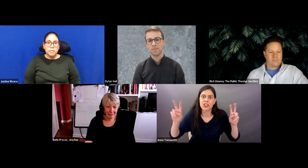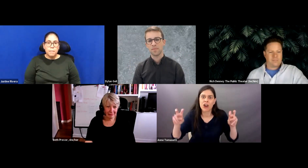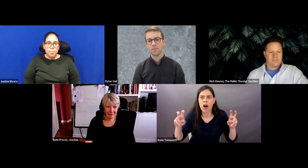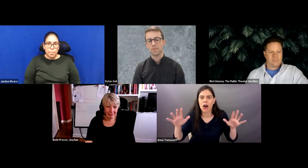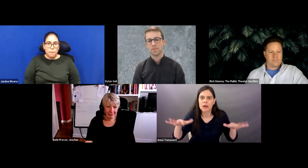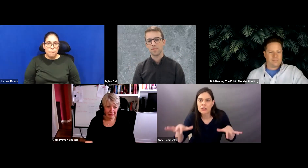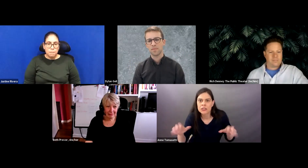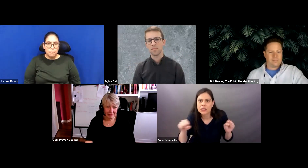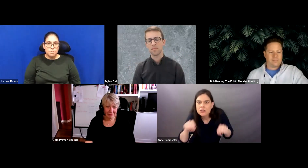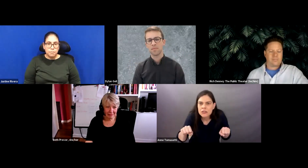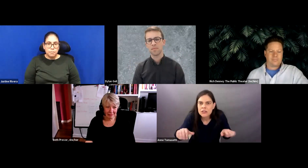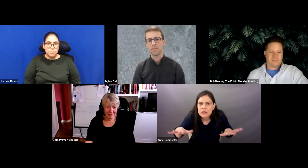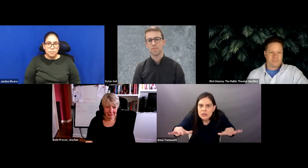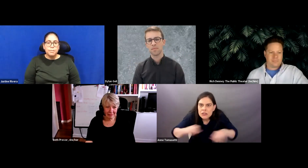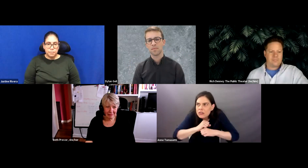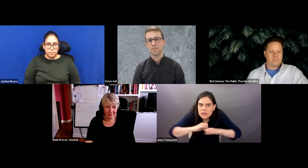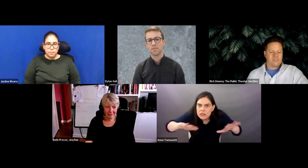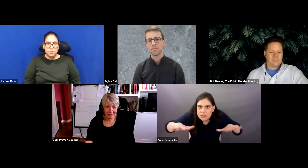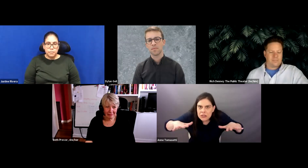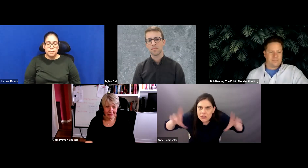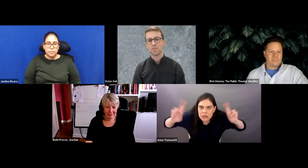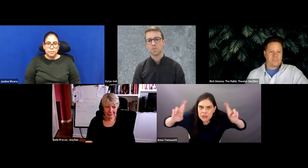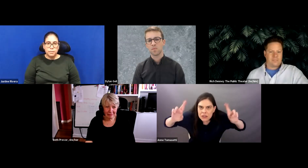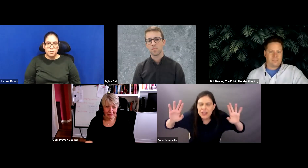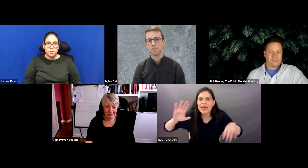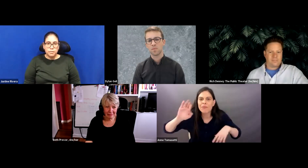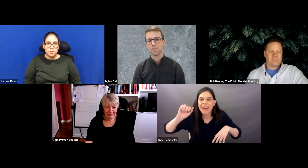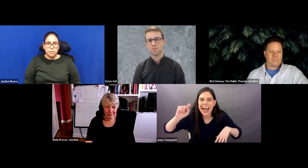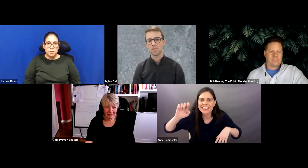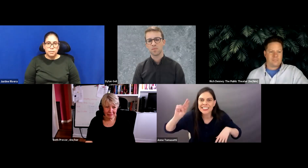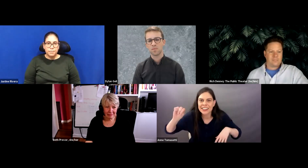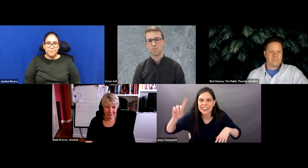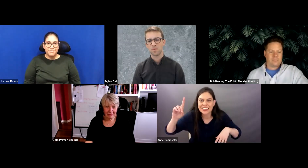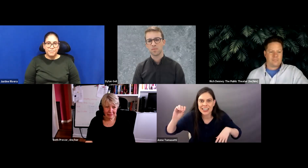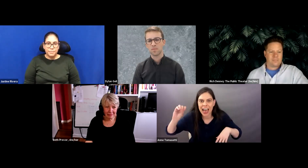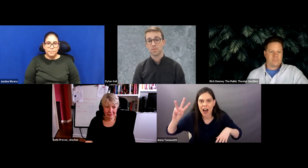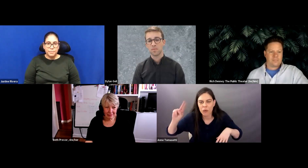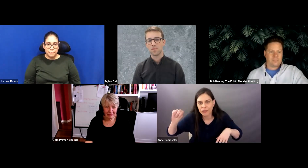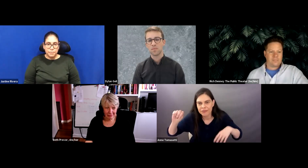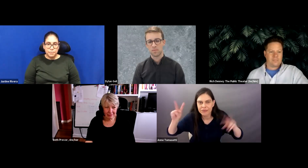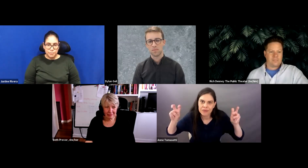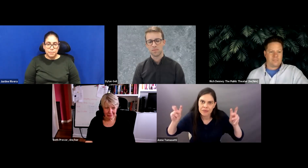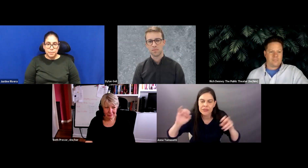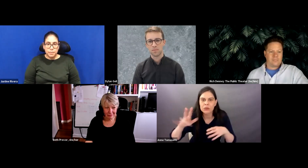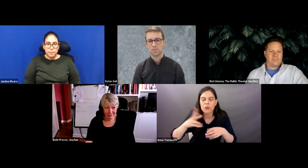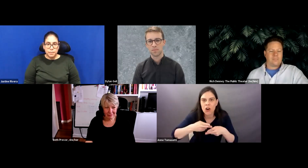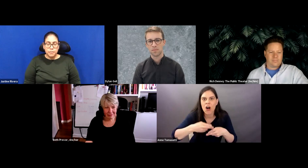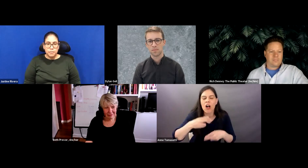original song by Aimee Mann, and it's called Batten Down, and